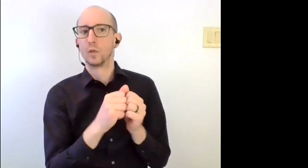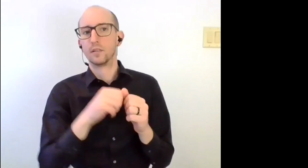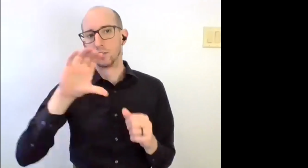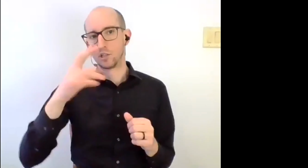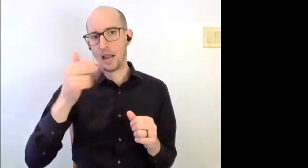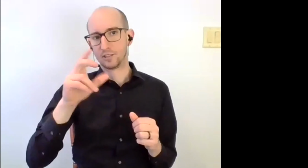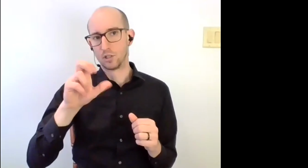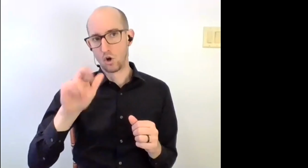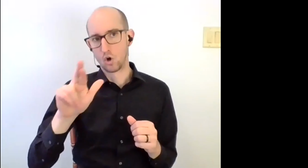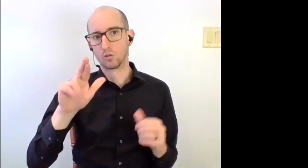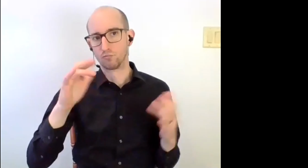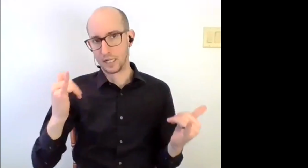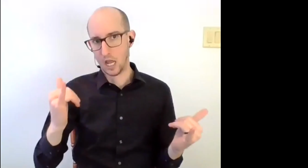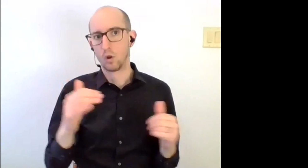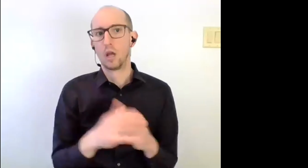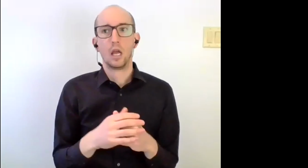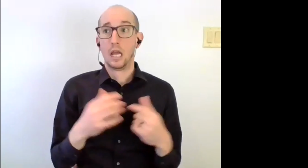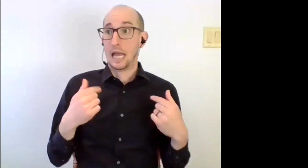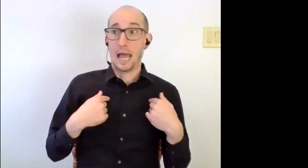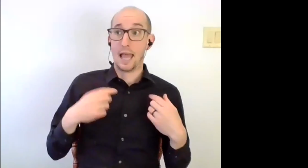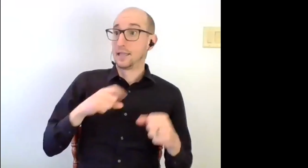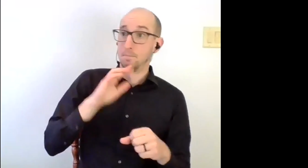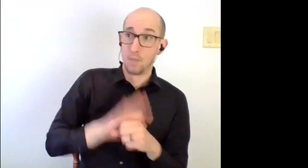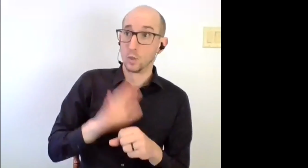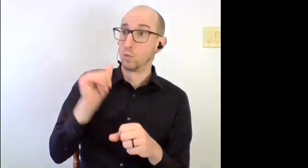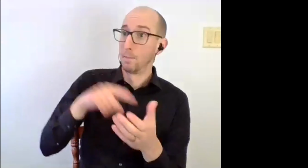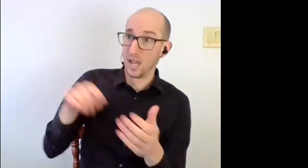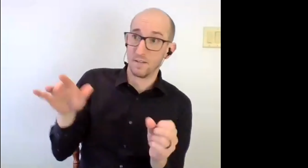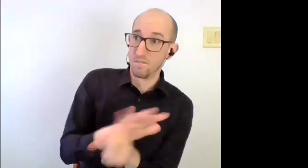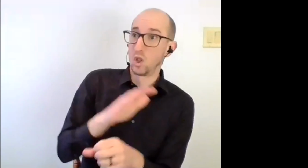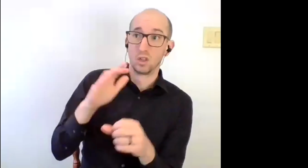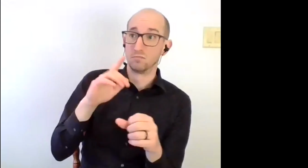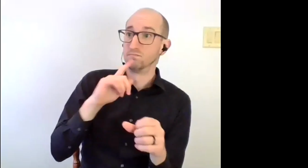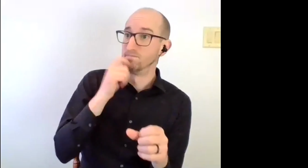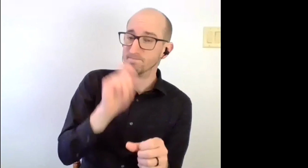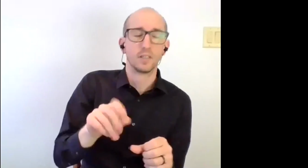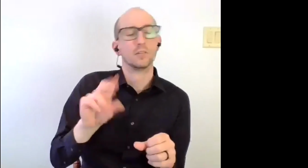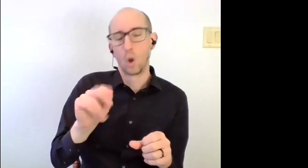know that AFT is having commoncations with the chancellor about that but that